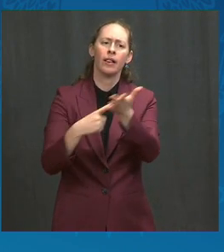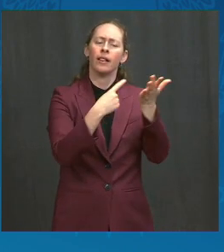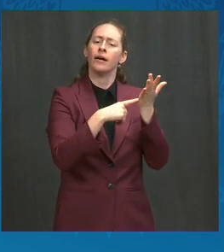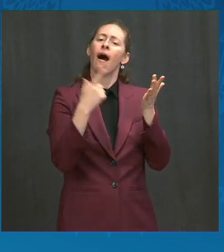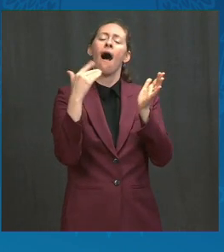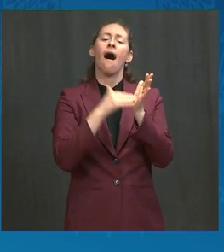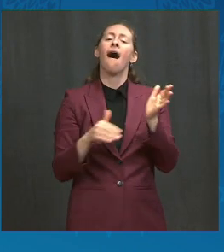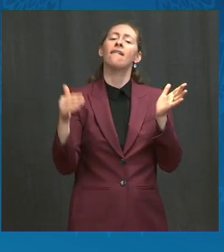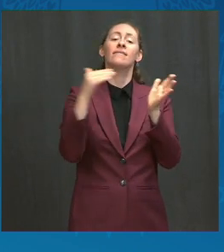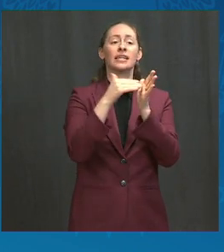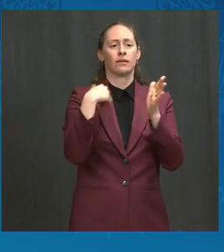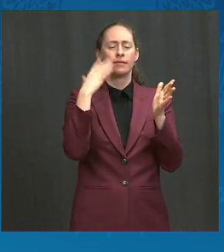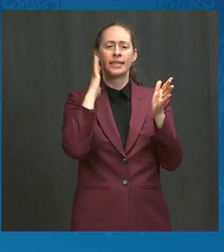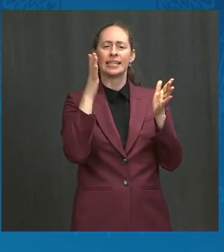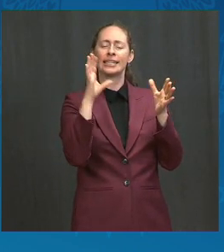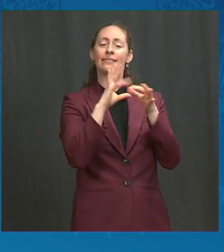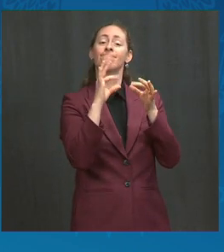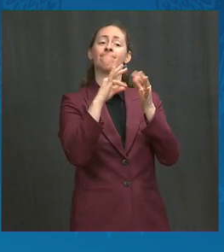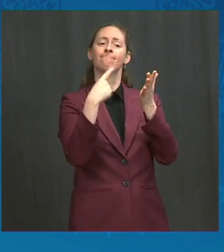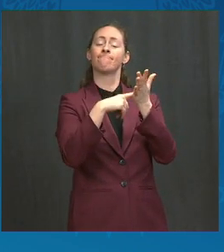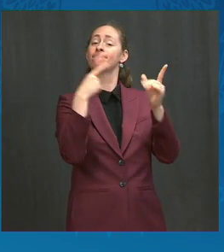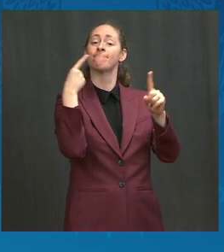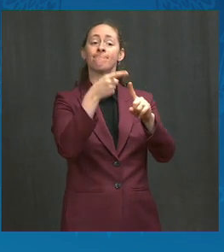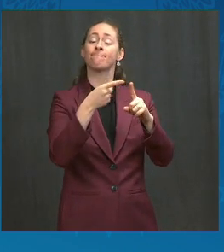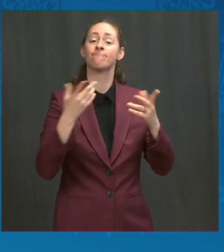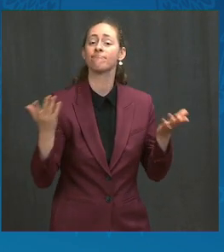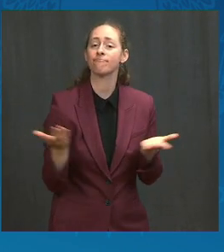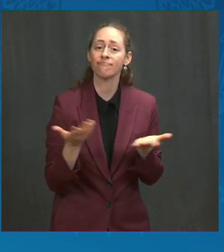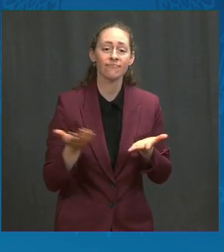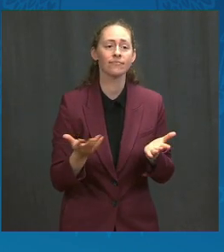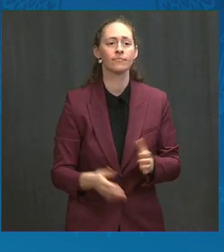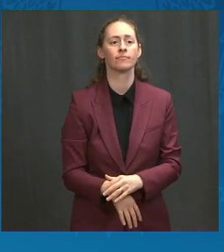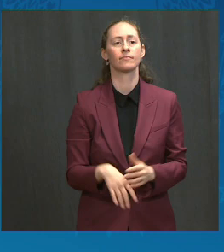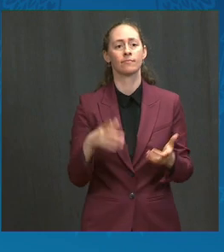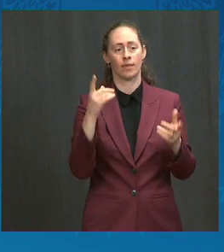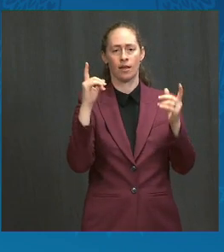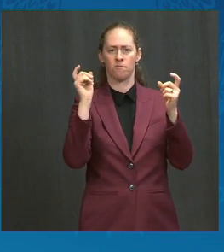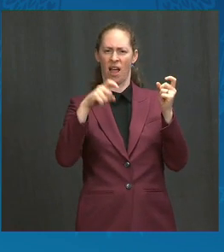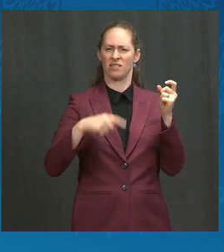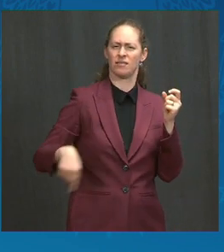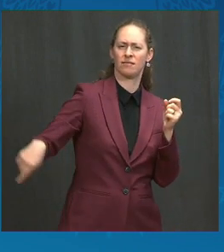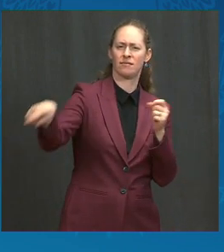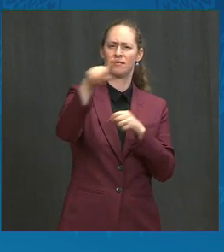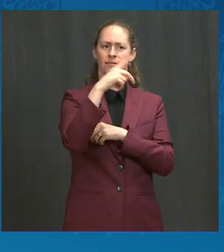to raise the importance of equal participation of women and girls,